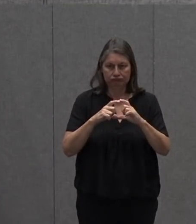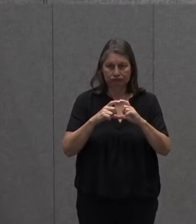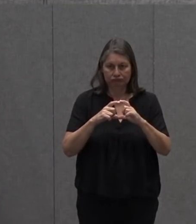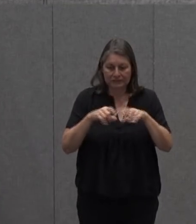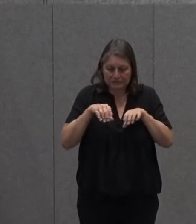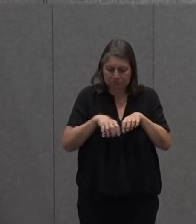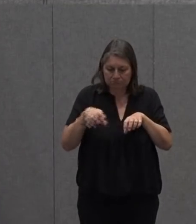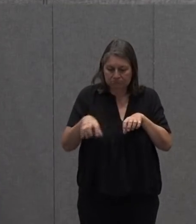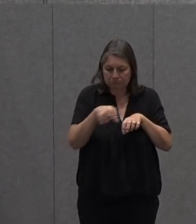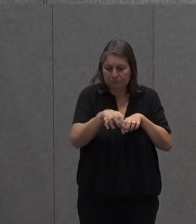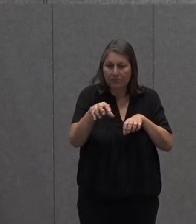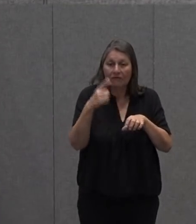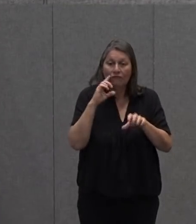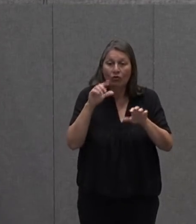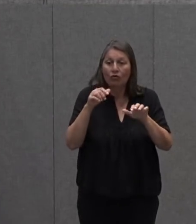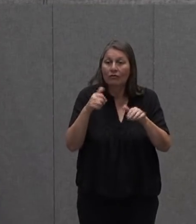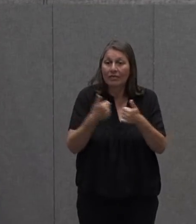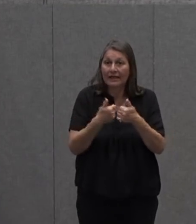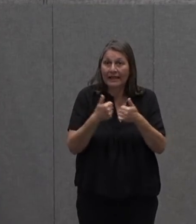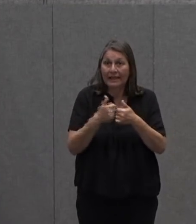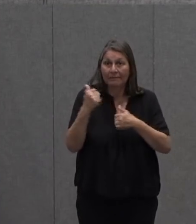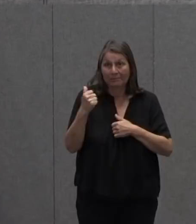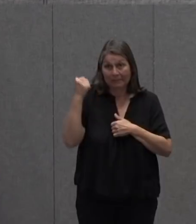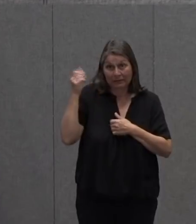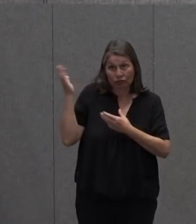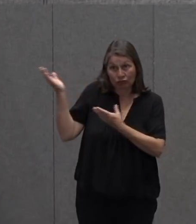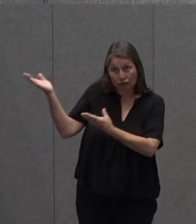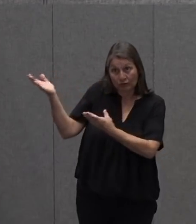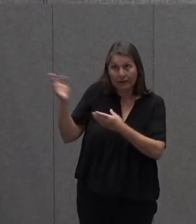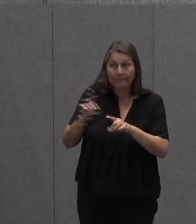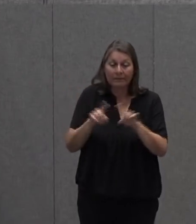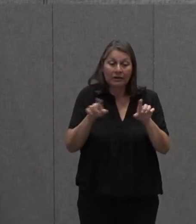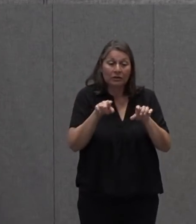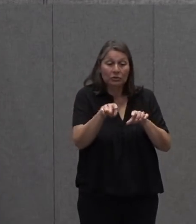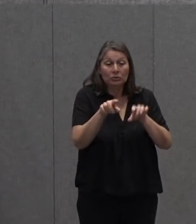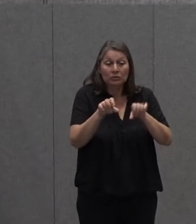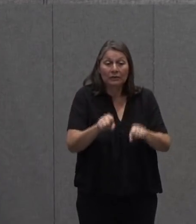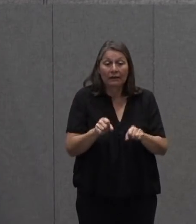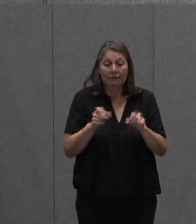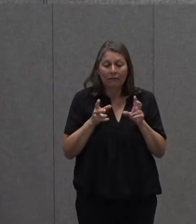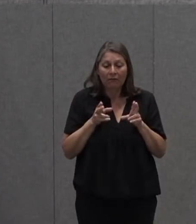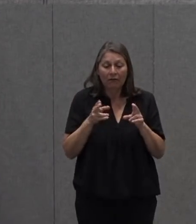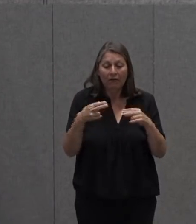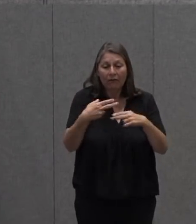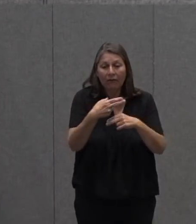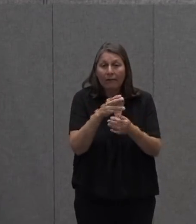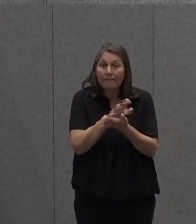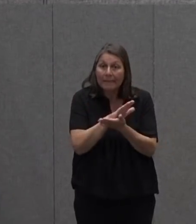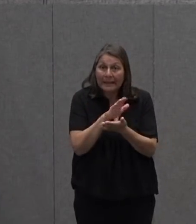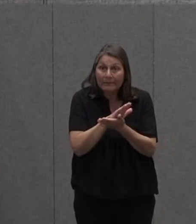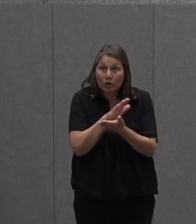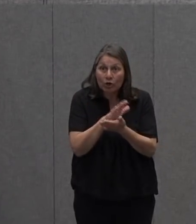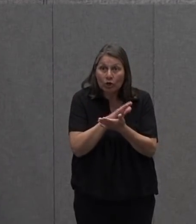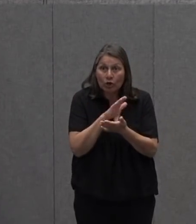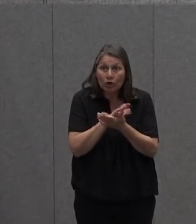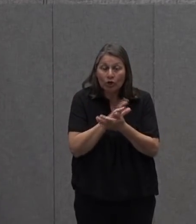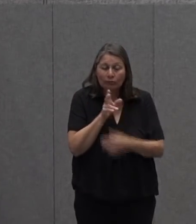You can just cut paper, different colored paper, to make your checker pieces. You could also use something you have in your house.